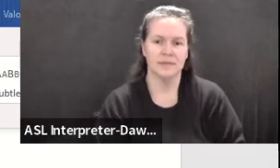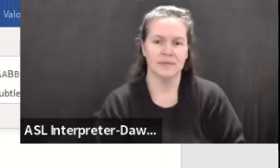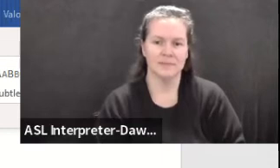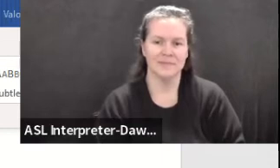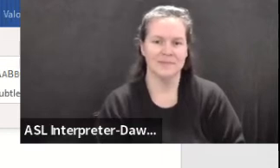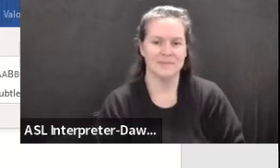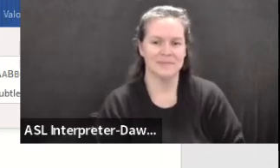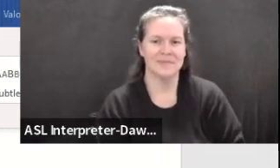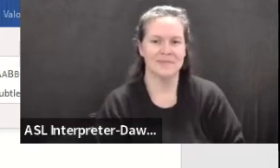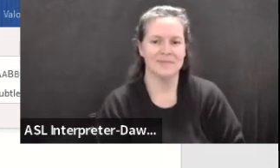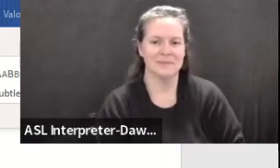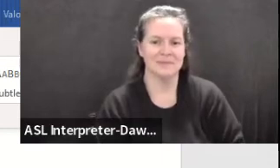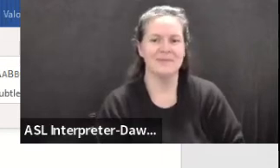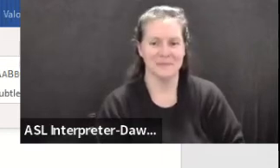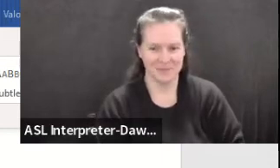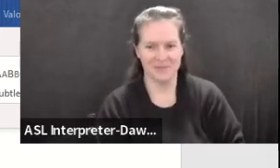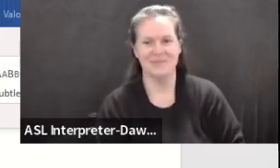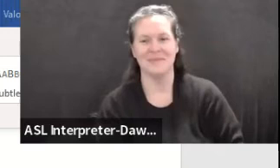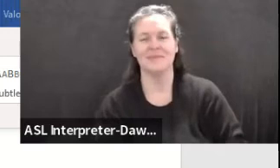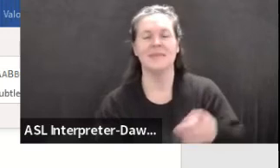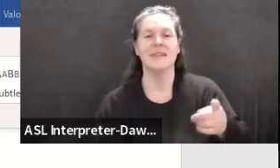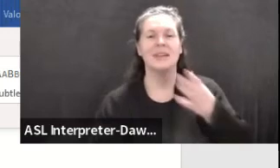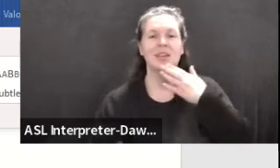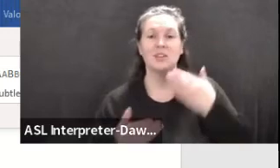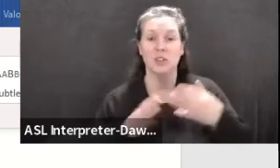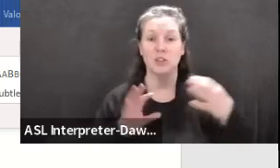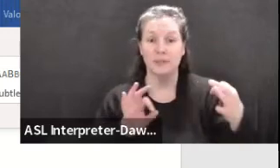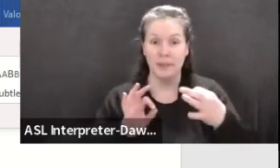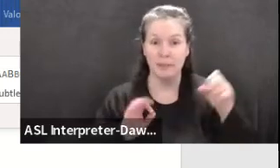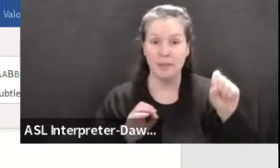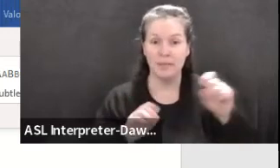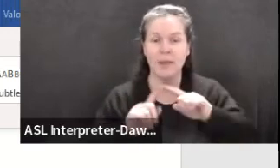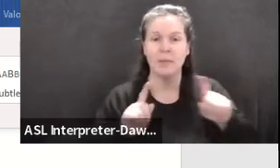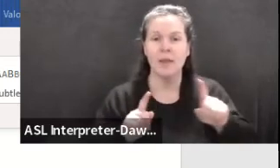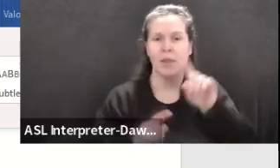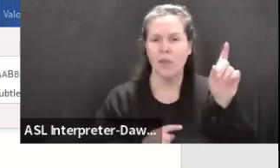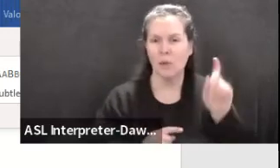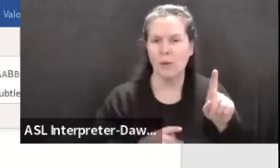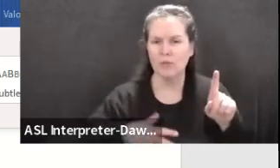Very, very good feedback. But now the question is who, who can provide this?